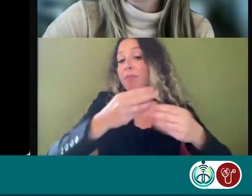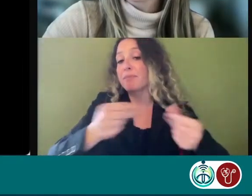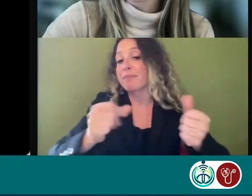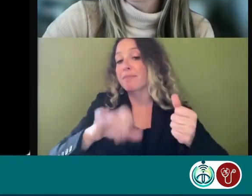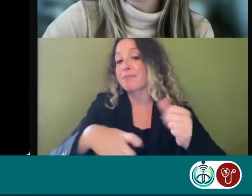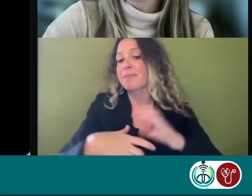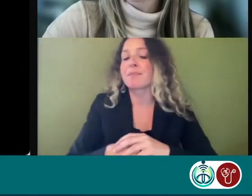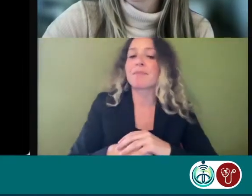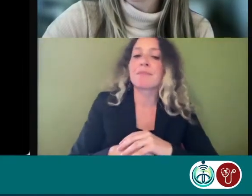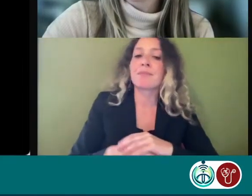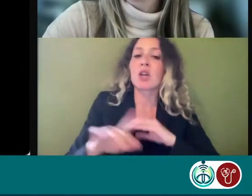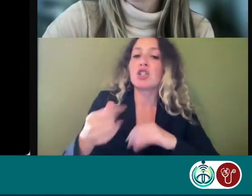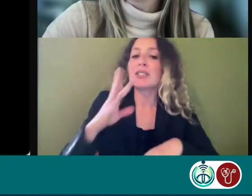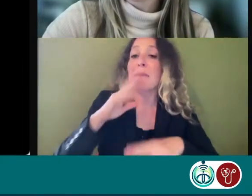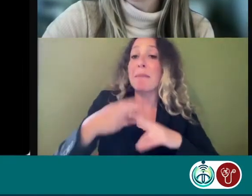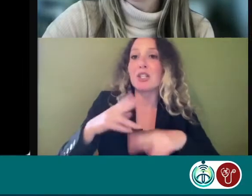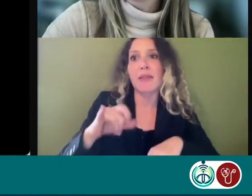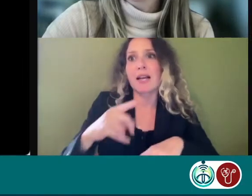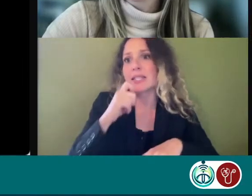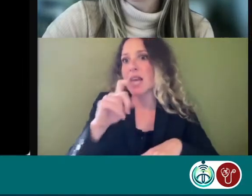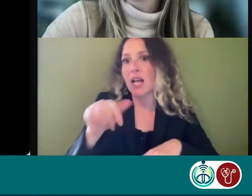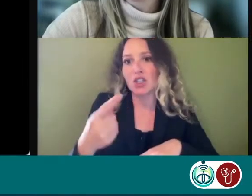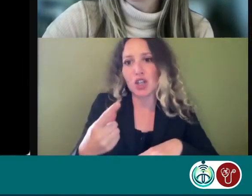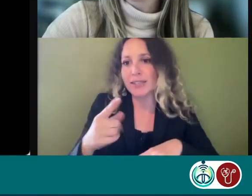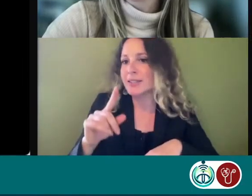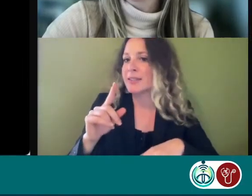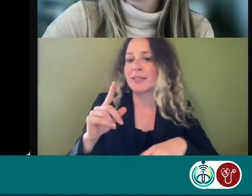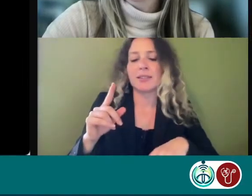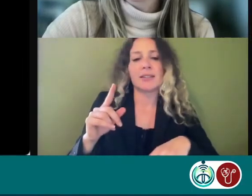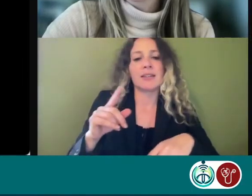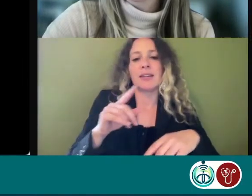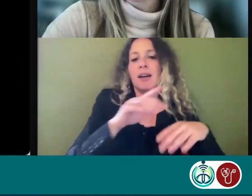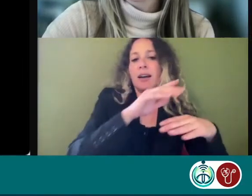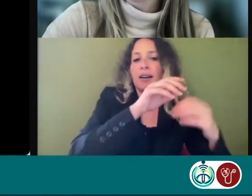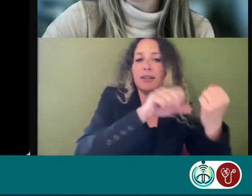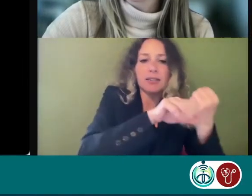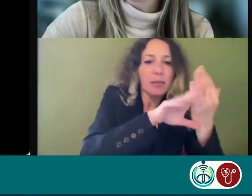mention that's not just for telemedicine. I think most health care institutions, including Stanford,